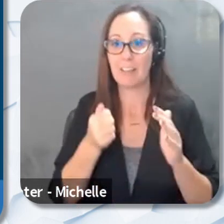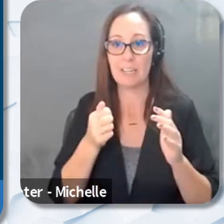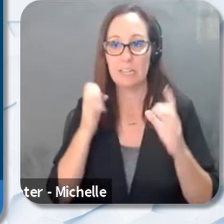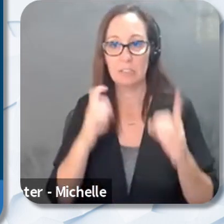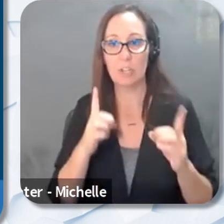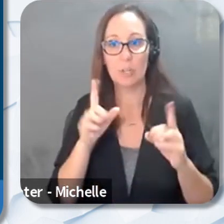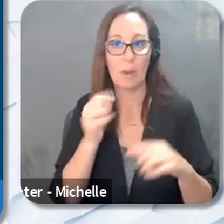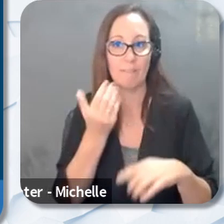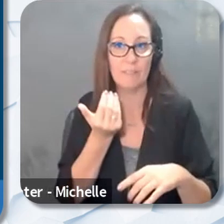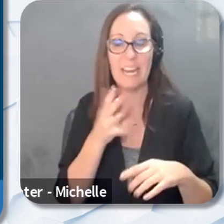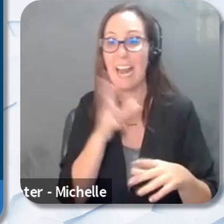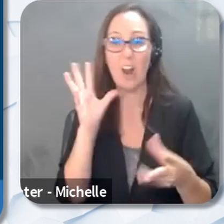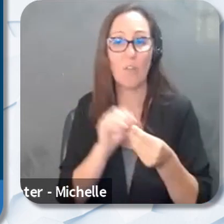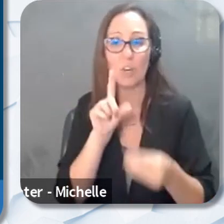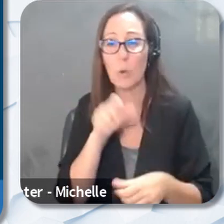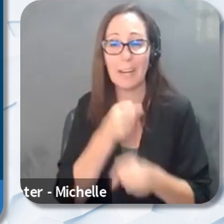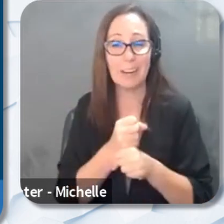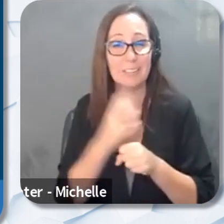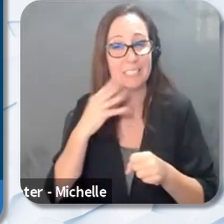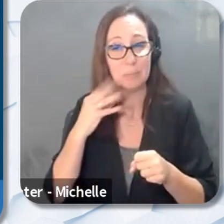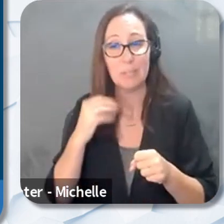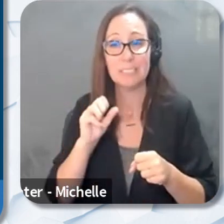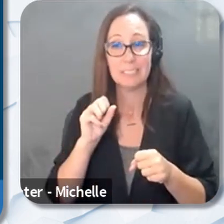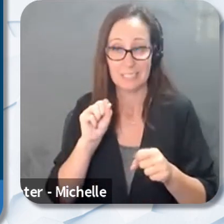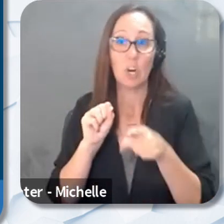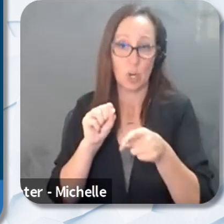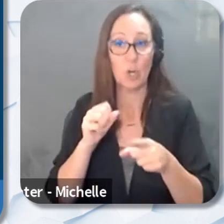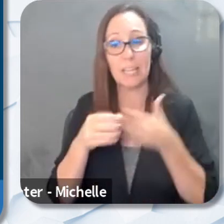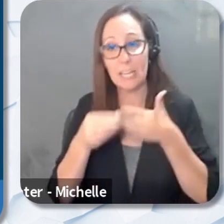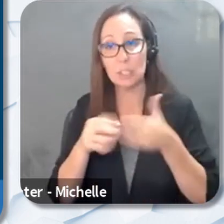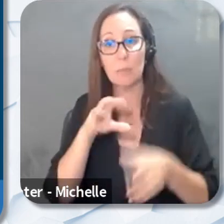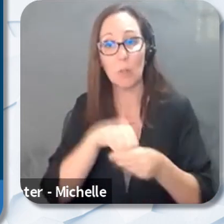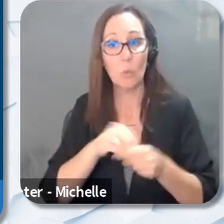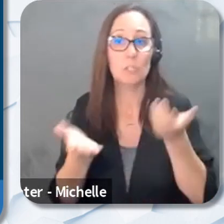And, with over 20 years experience stephanie's leadership includes serving as a school